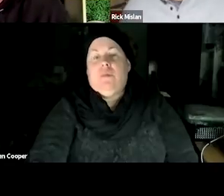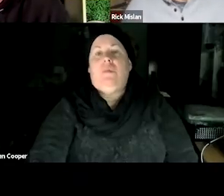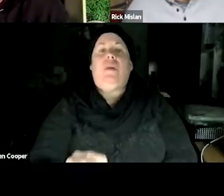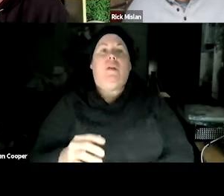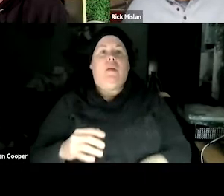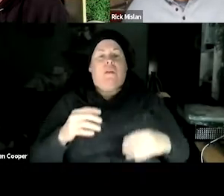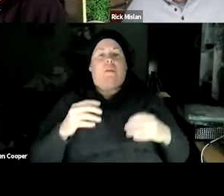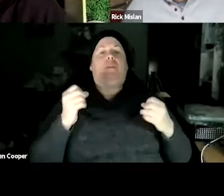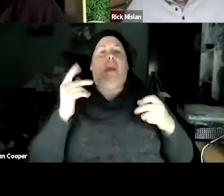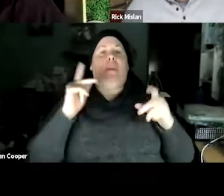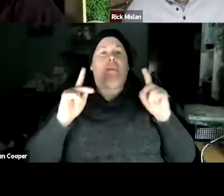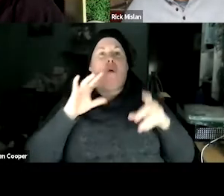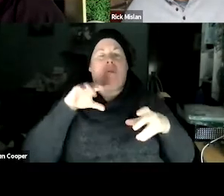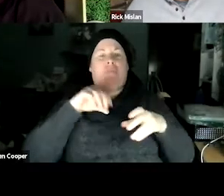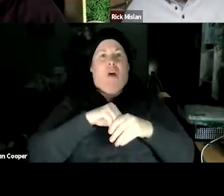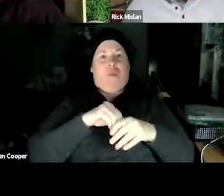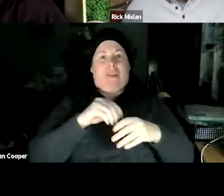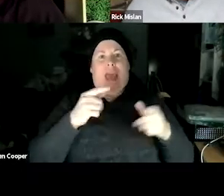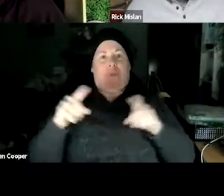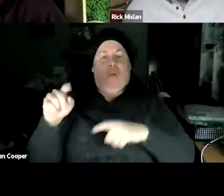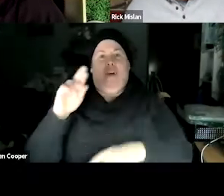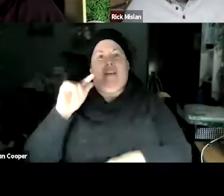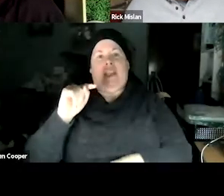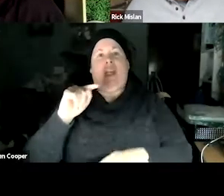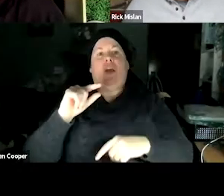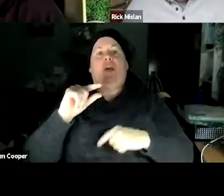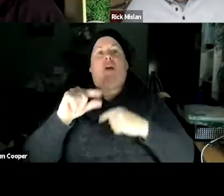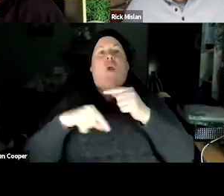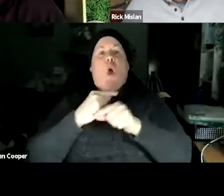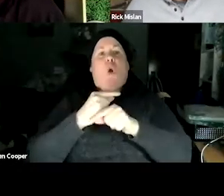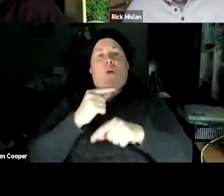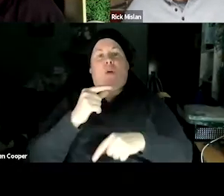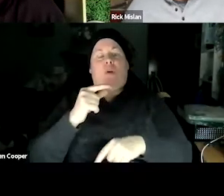at global cyber security Institute. So I'm going to put up a couple pictures here and behind me.